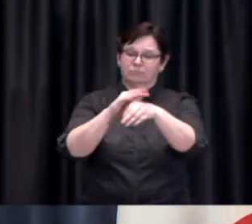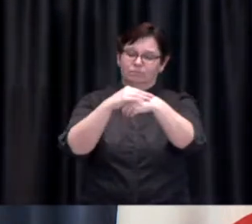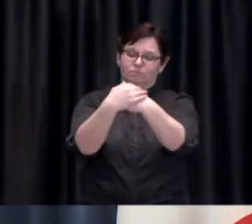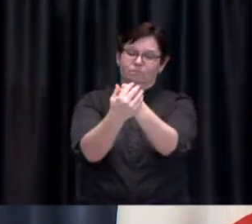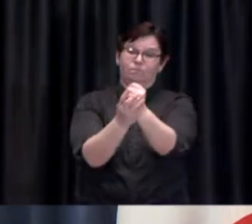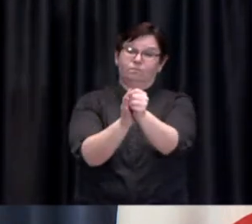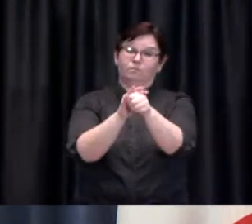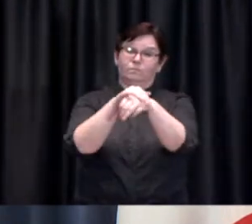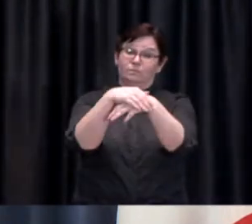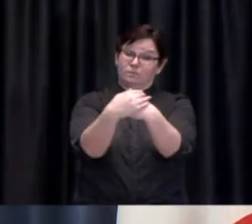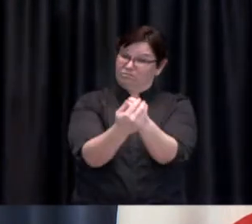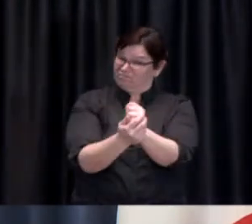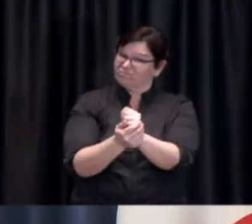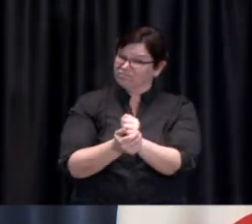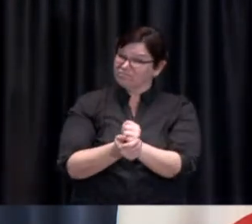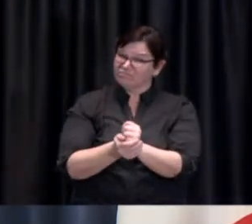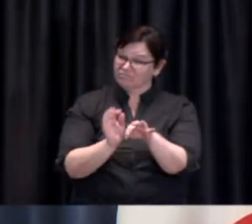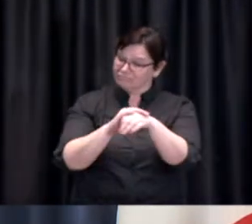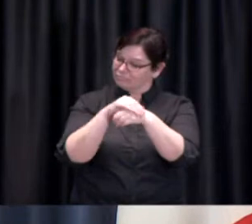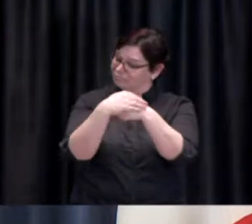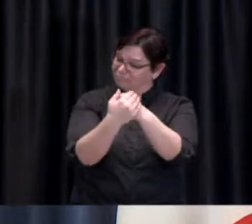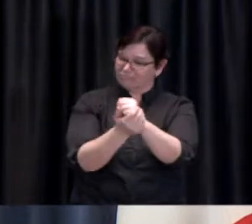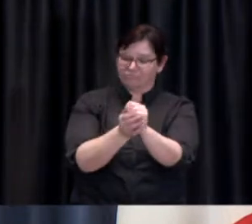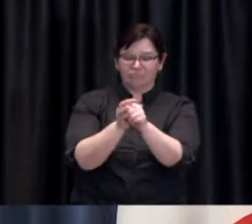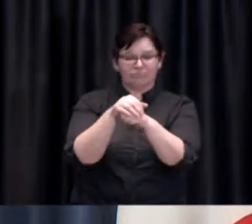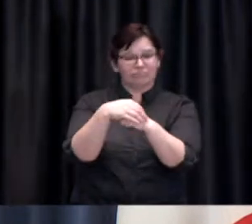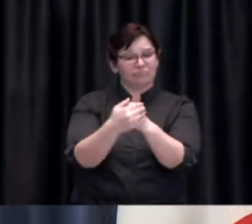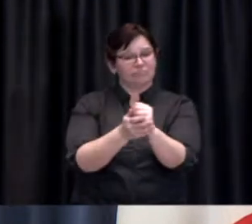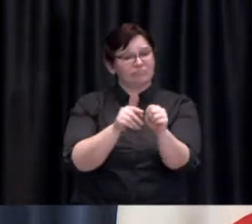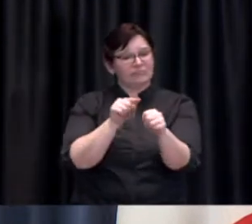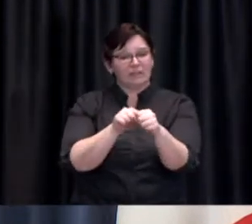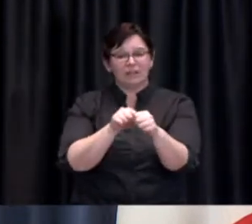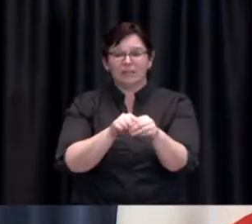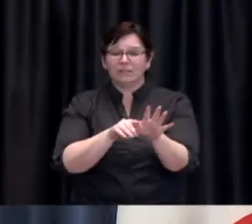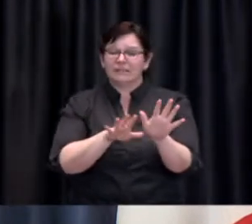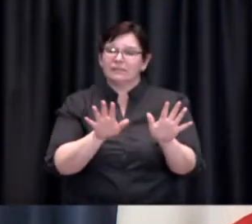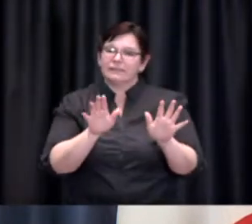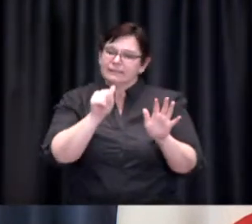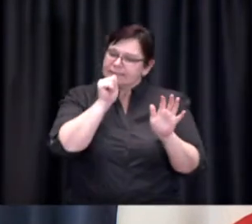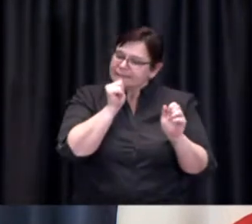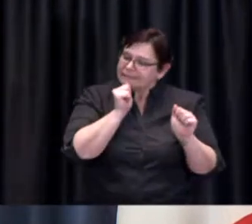The more we all do our part in practicing the measures for self-protection,